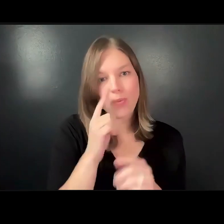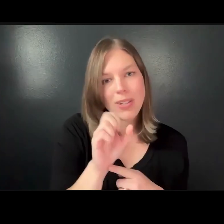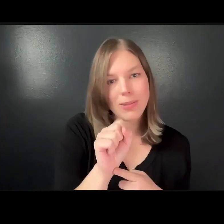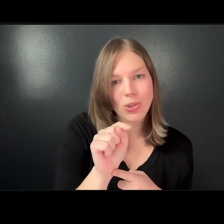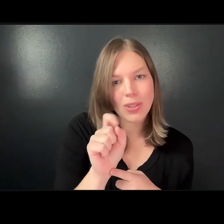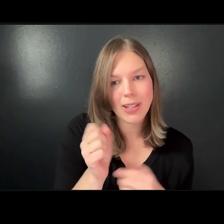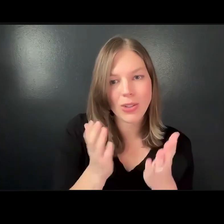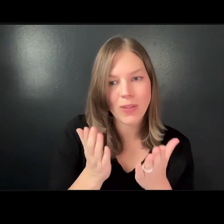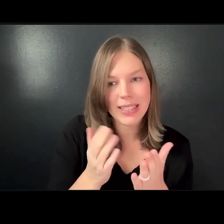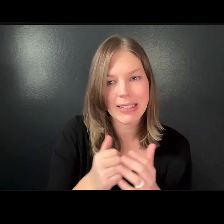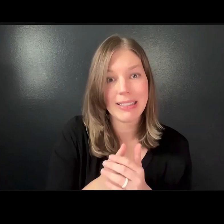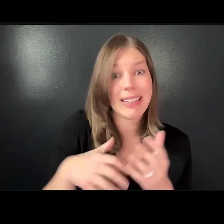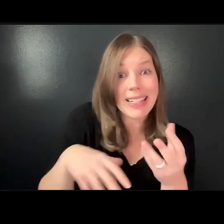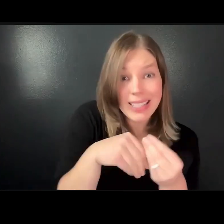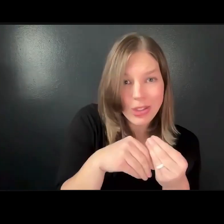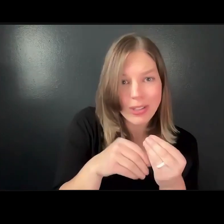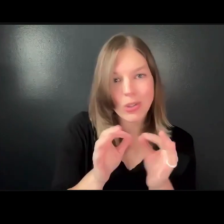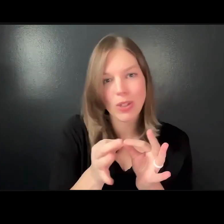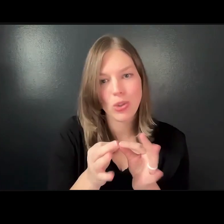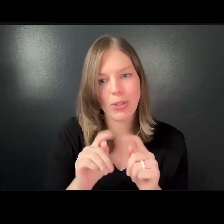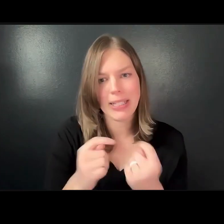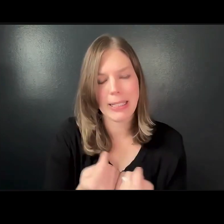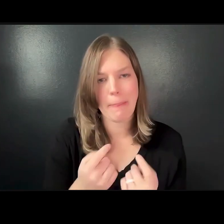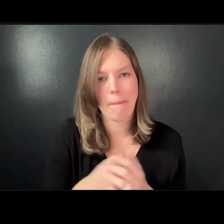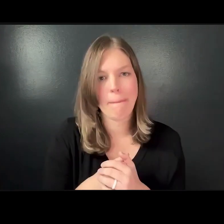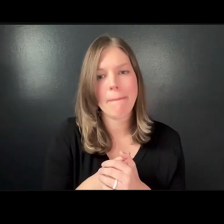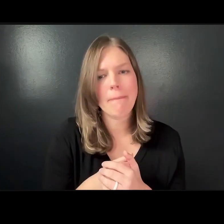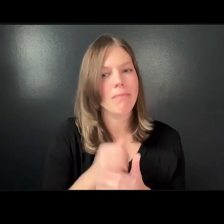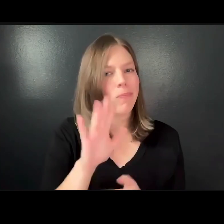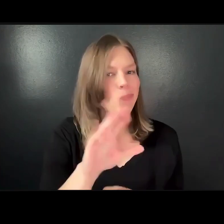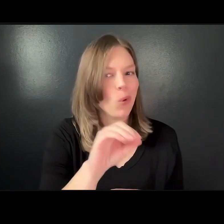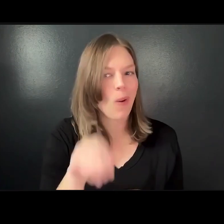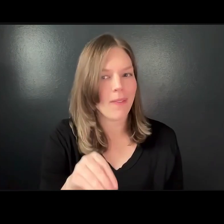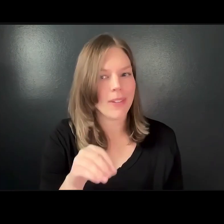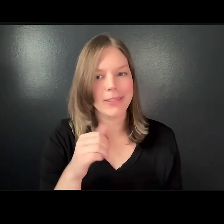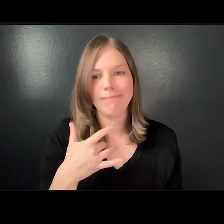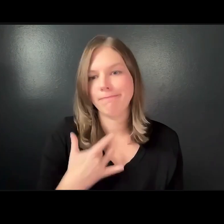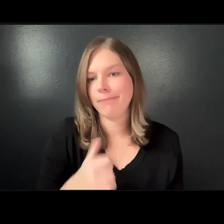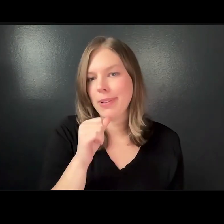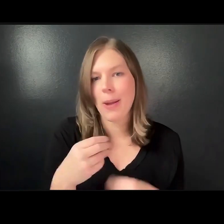for speech-to-text services in addition to the already requested interpreting services, and your office does not typically